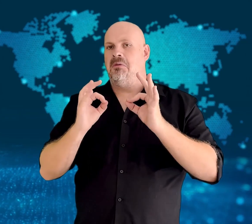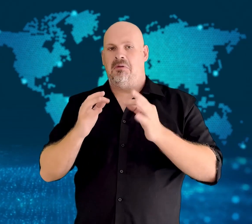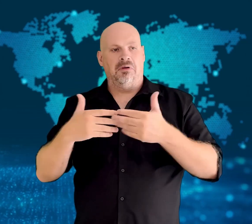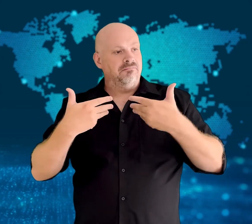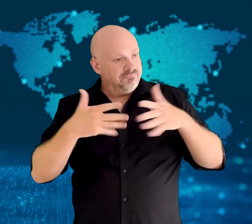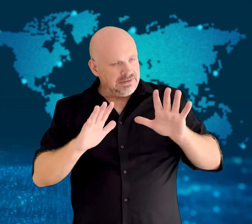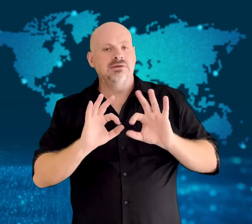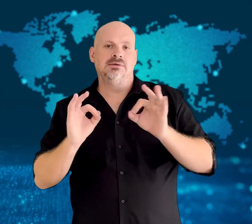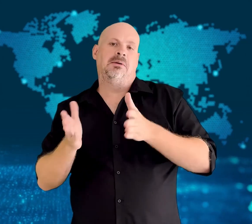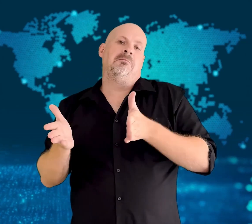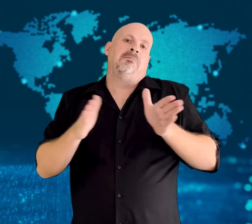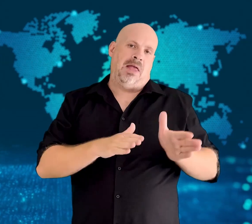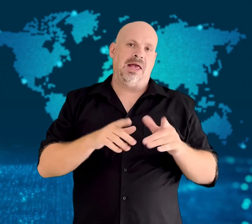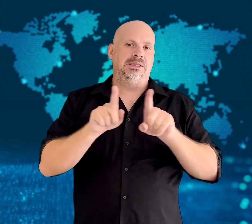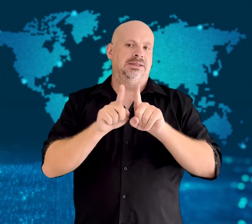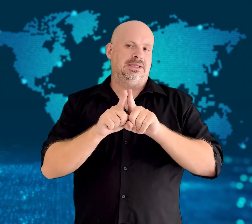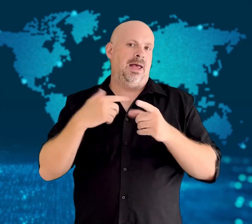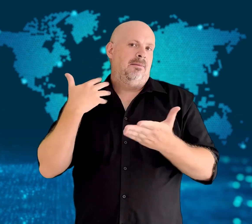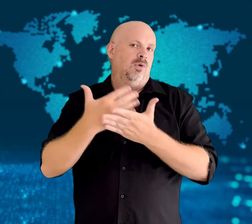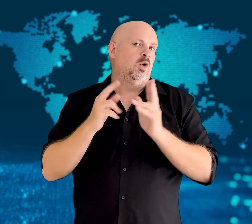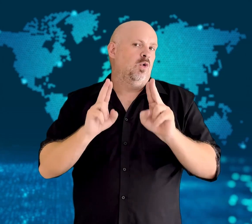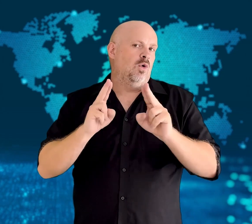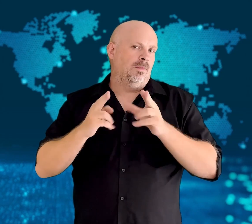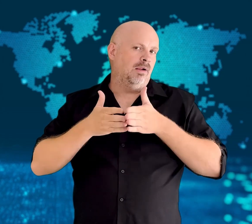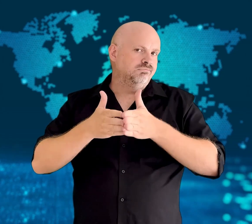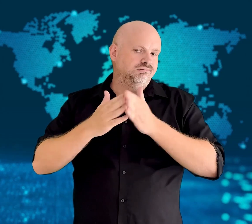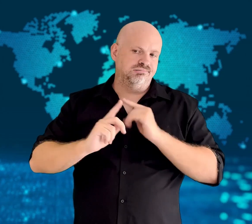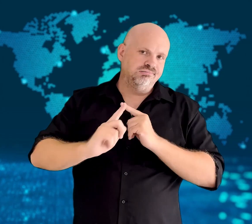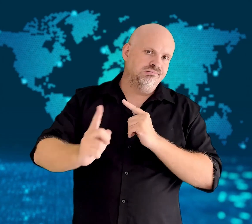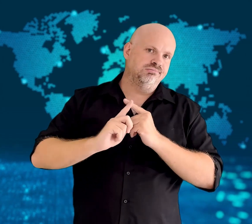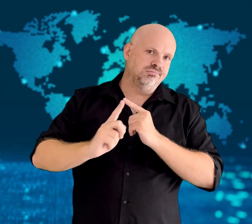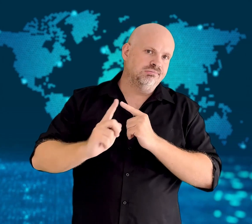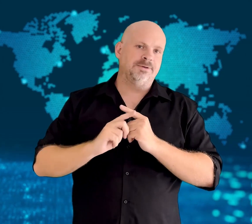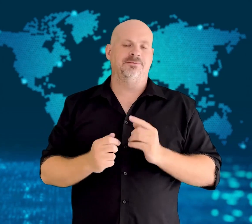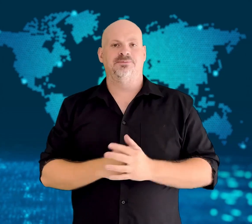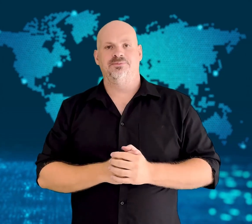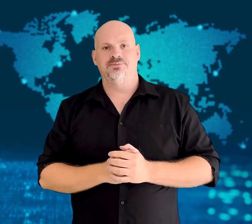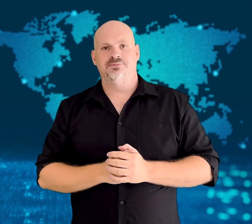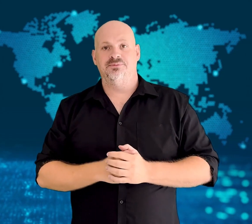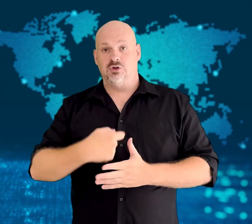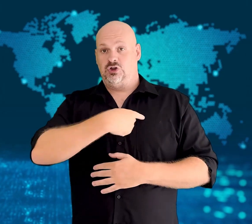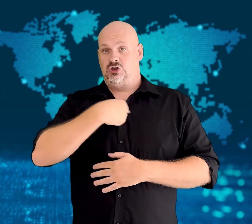China also entered "no-go" zones and restricted areas that